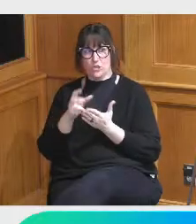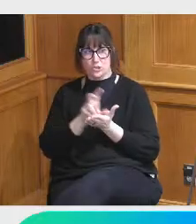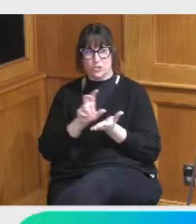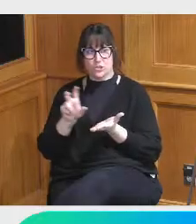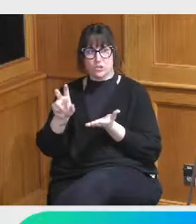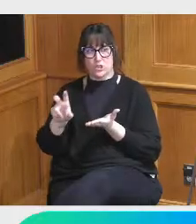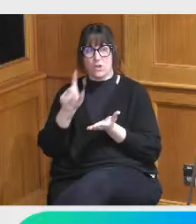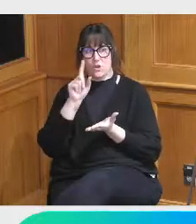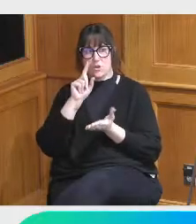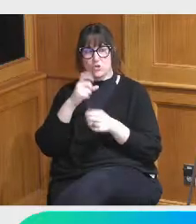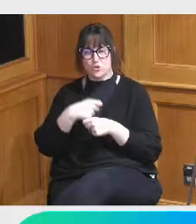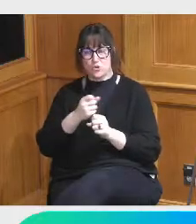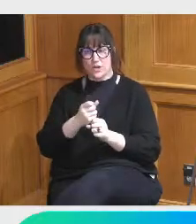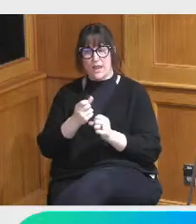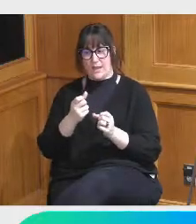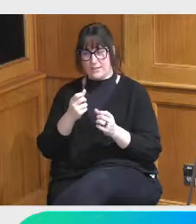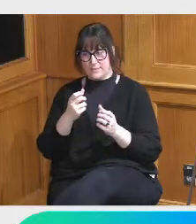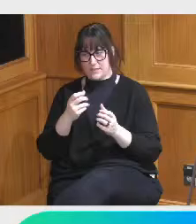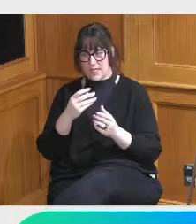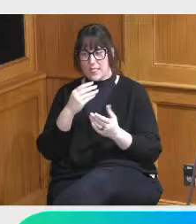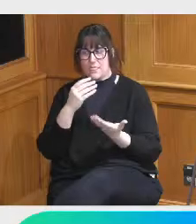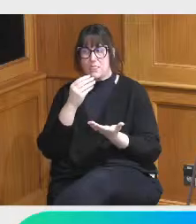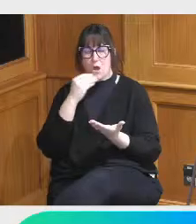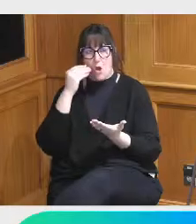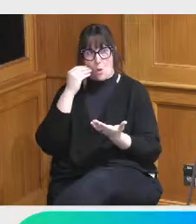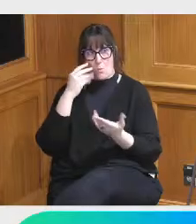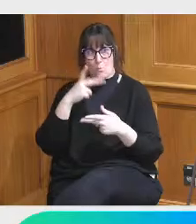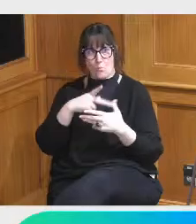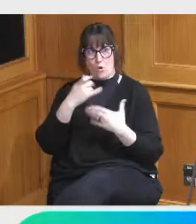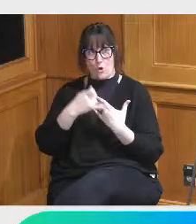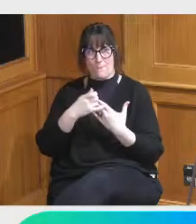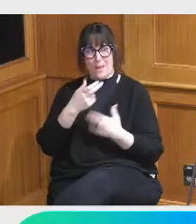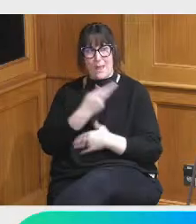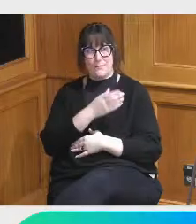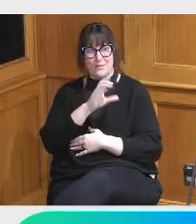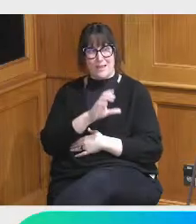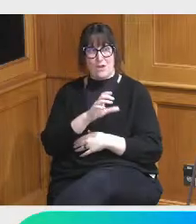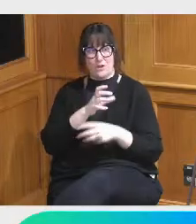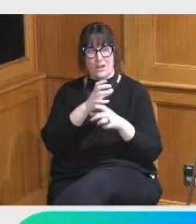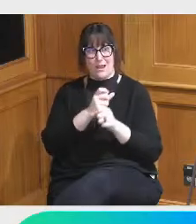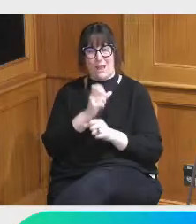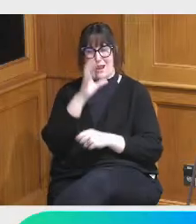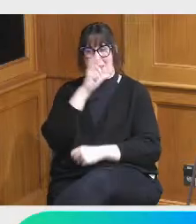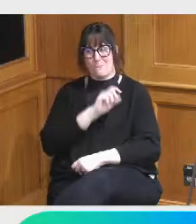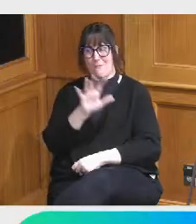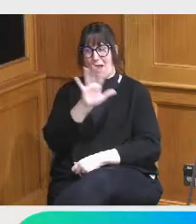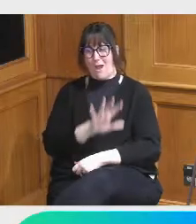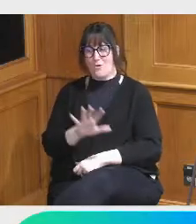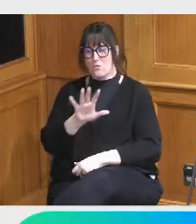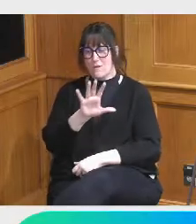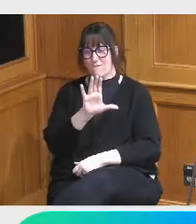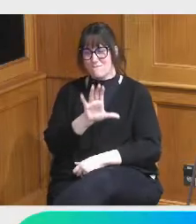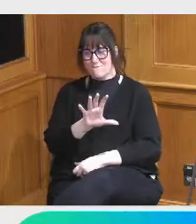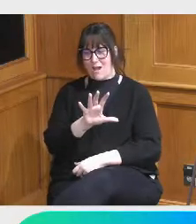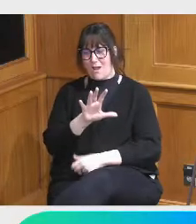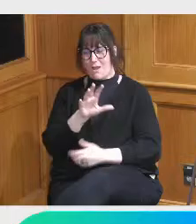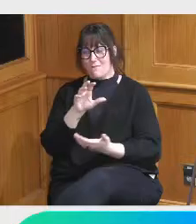to create the home ARP program Hamilton County received approximately $5.4 million in home ARP